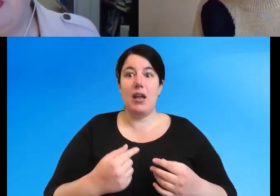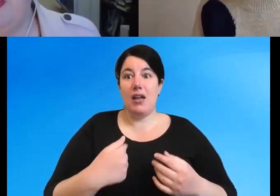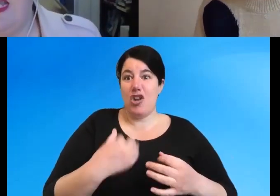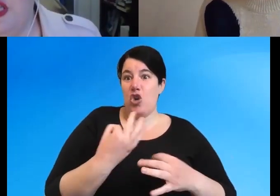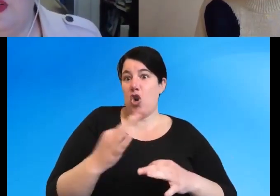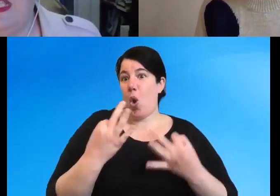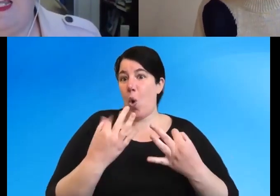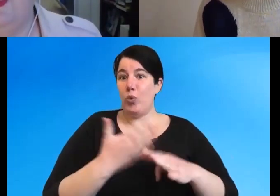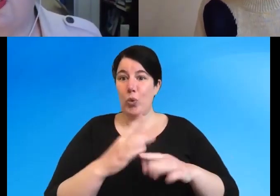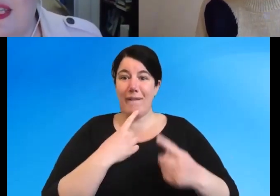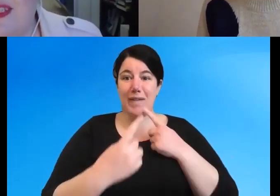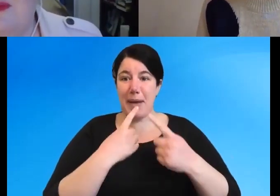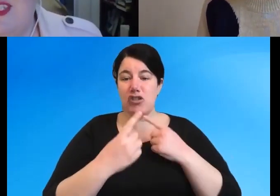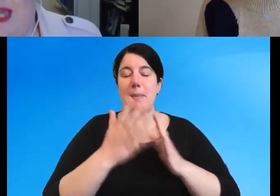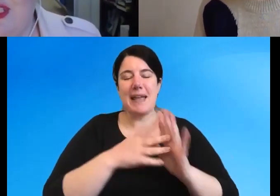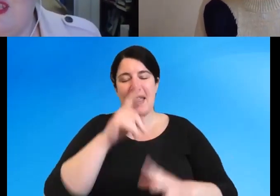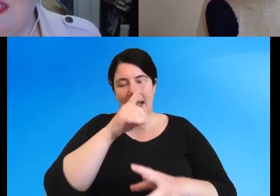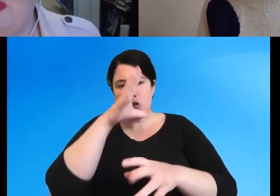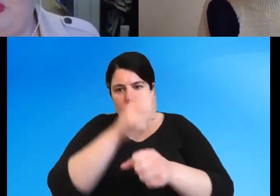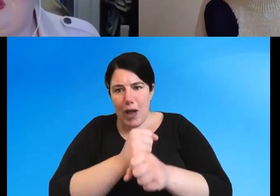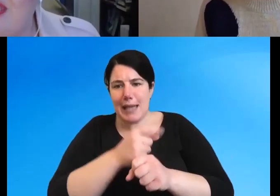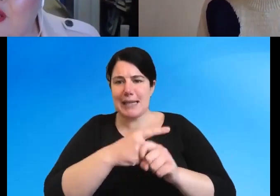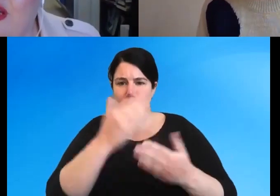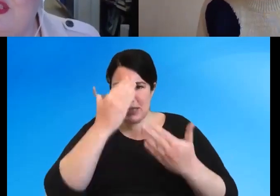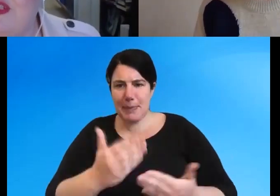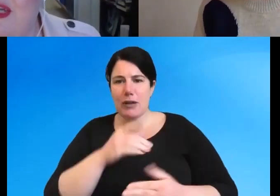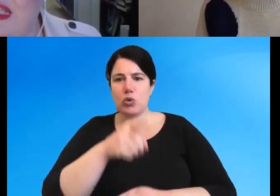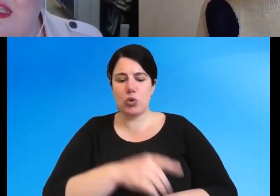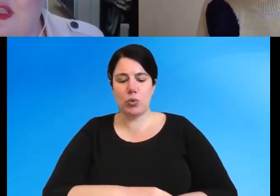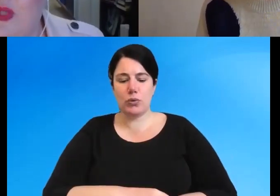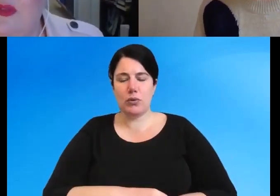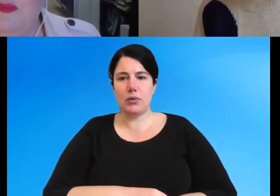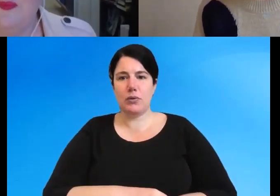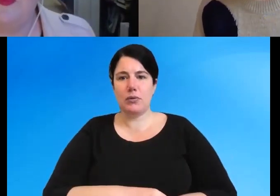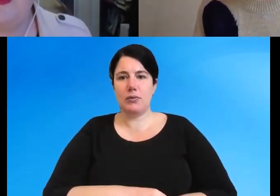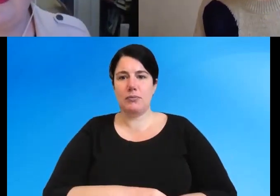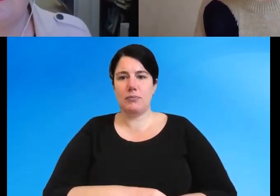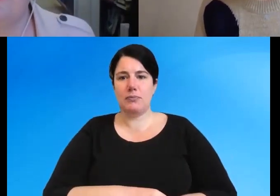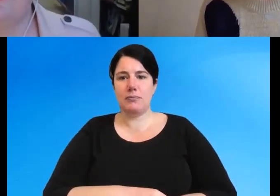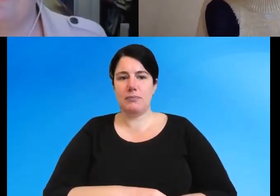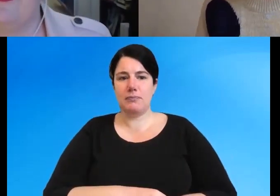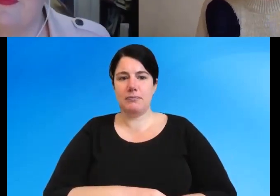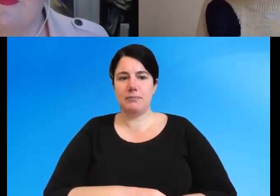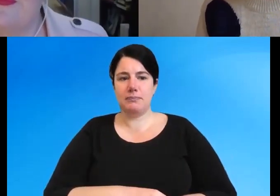Just so they know they can trust and respect you. When you say you'll do something, you will. Great.